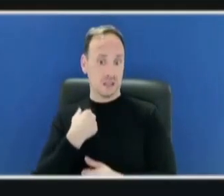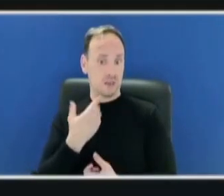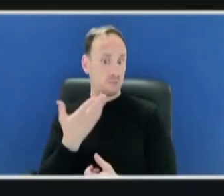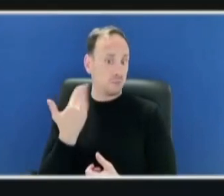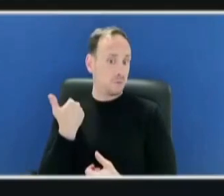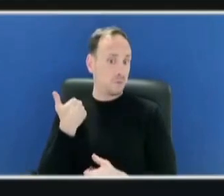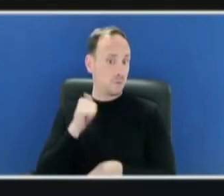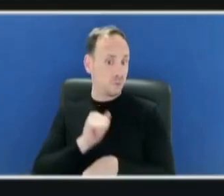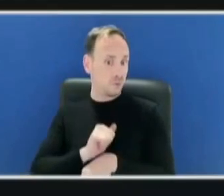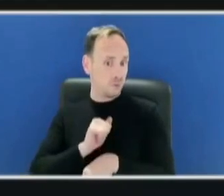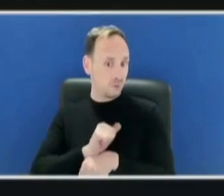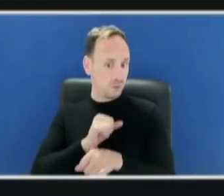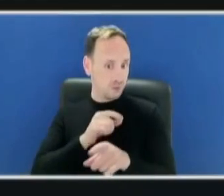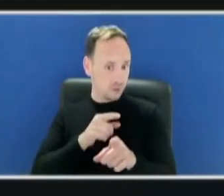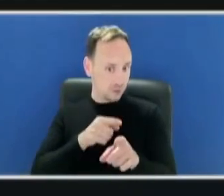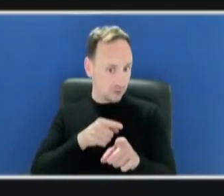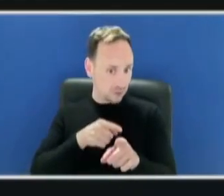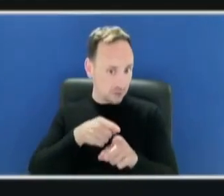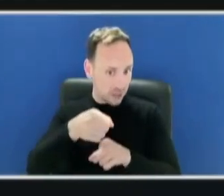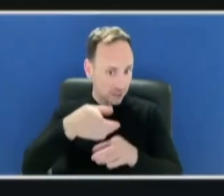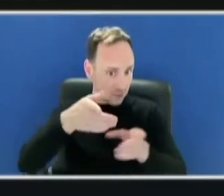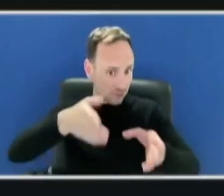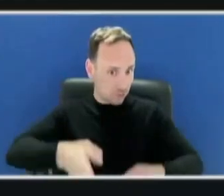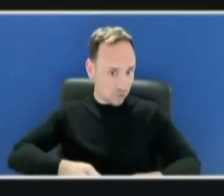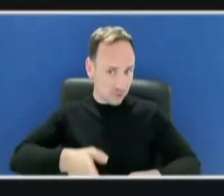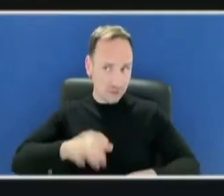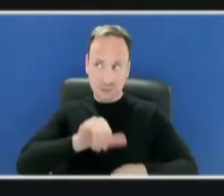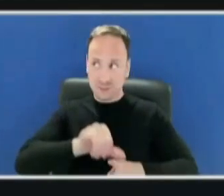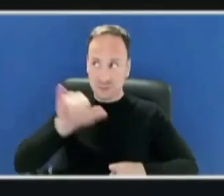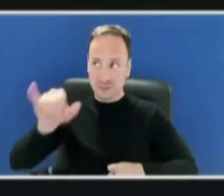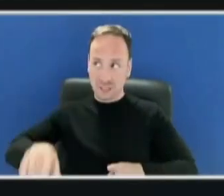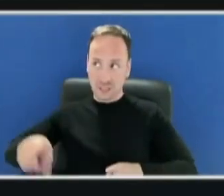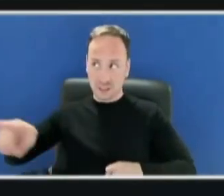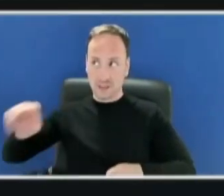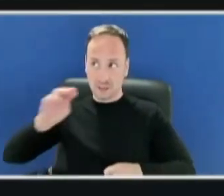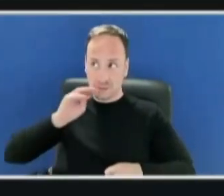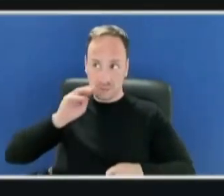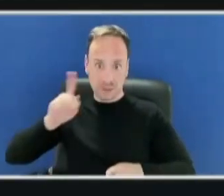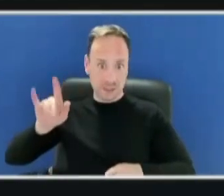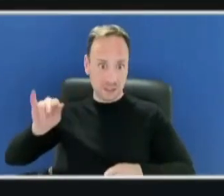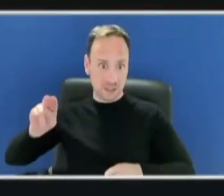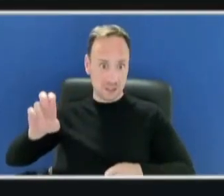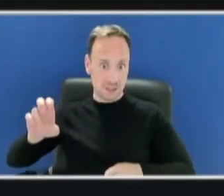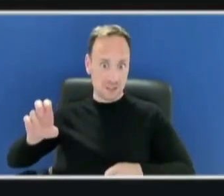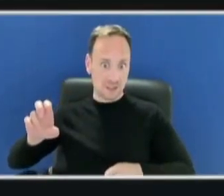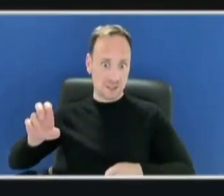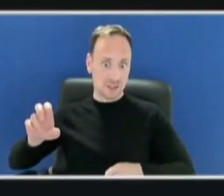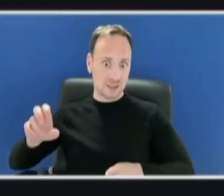board member Klein was alluding to and so I really understand uh this and it is.